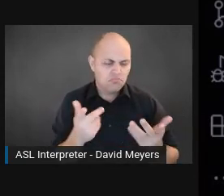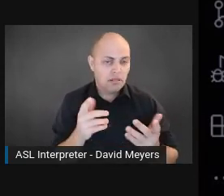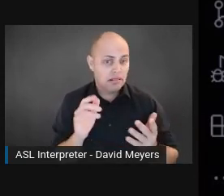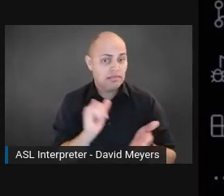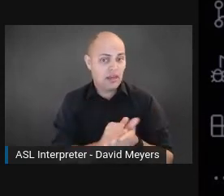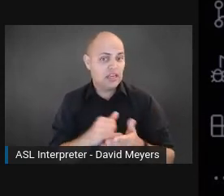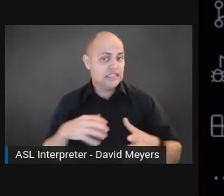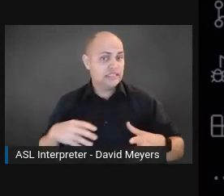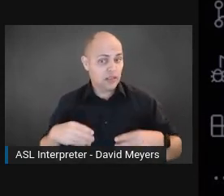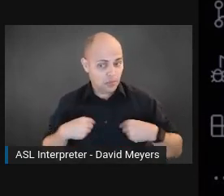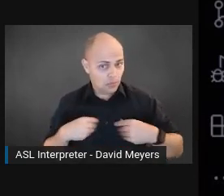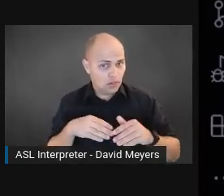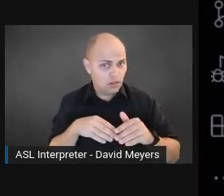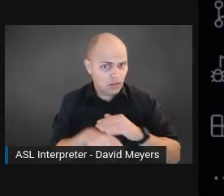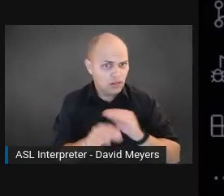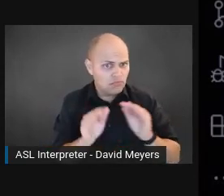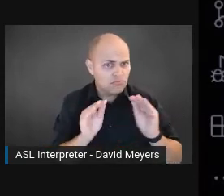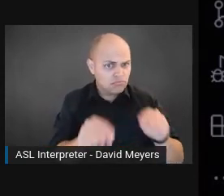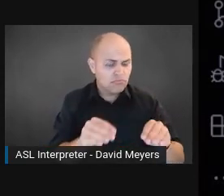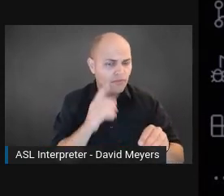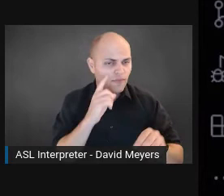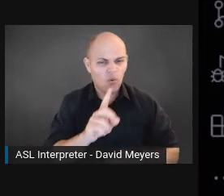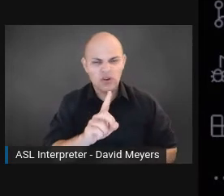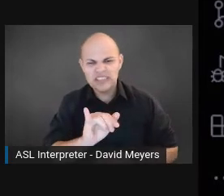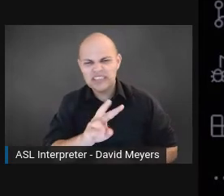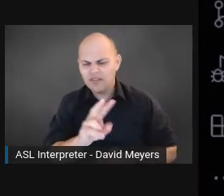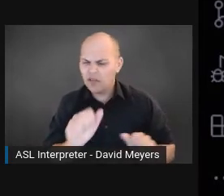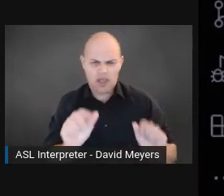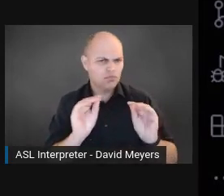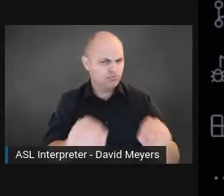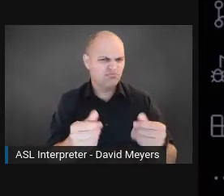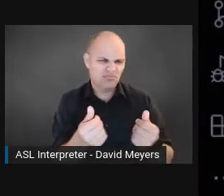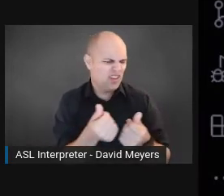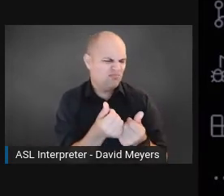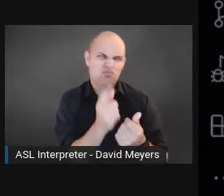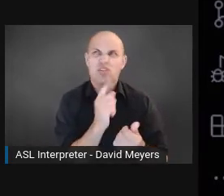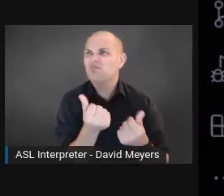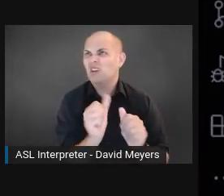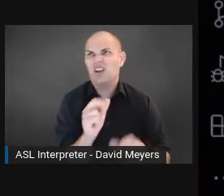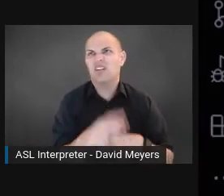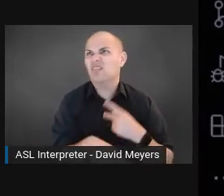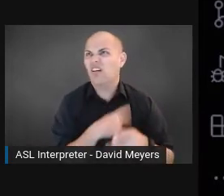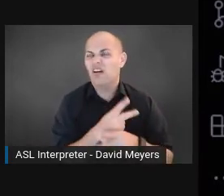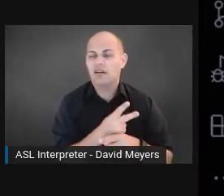to put inside of a div which is pretty much any kind of HTML. So, you can have images, lists, headings.